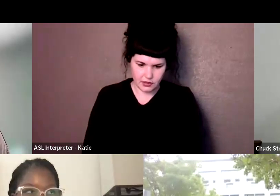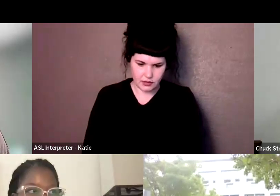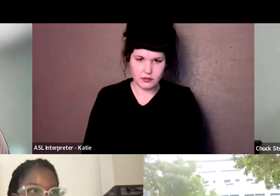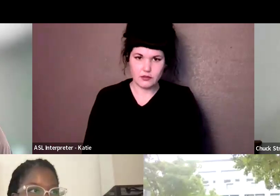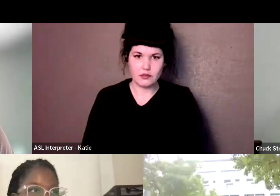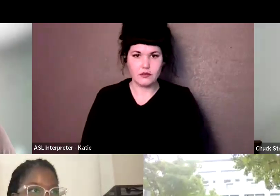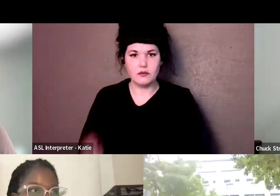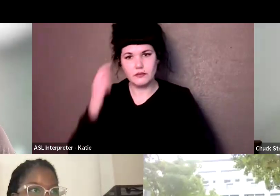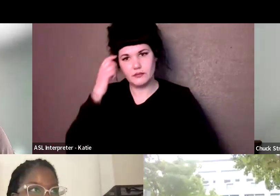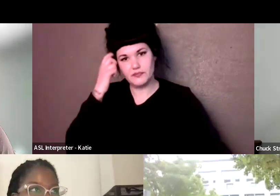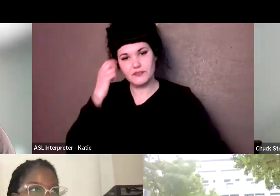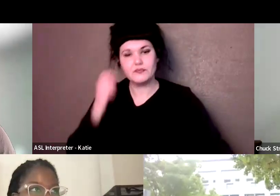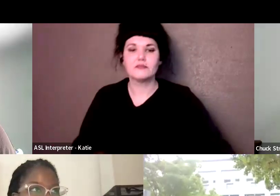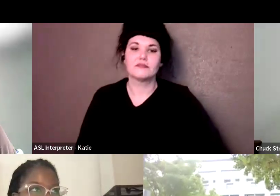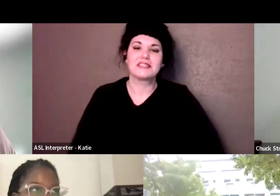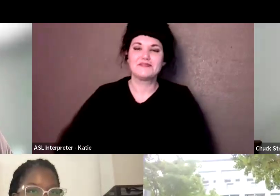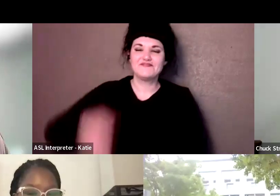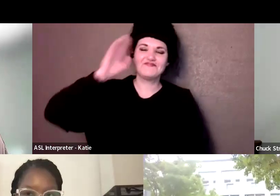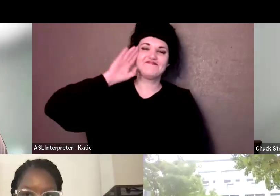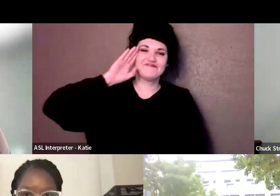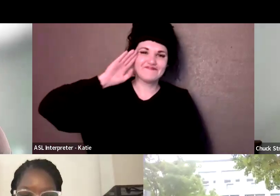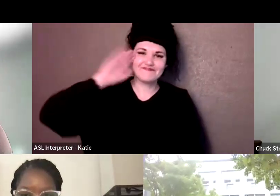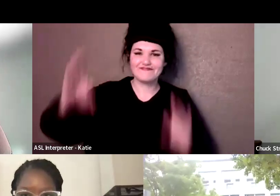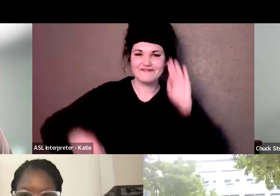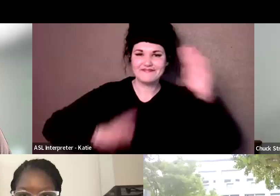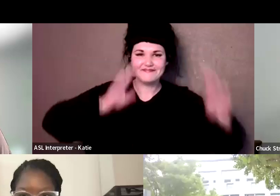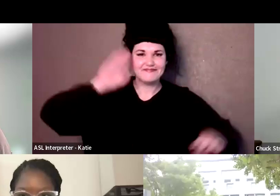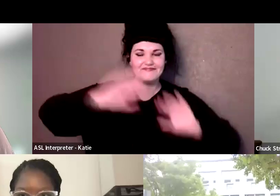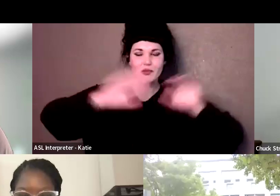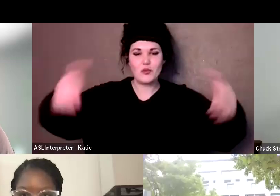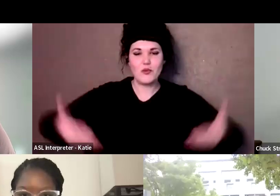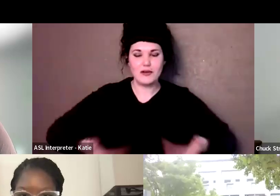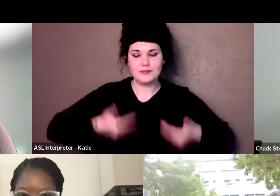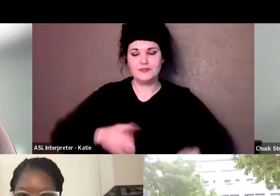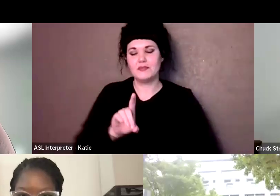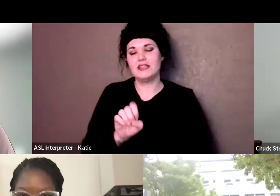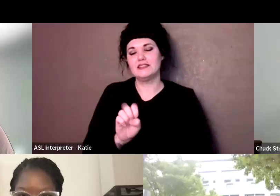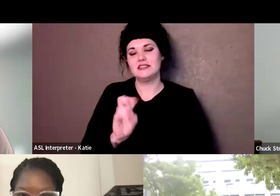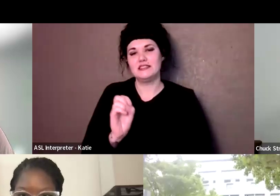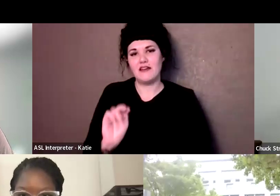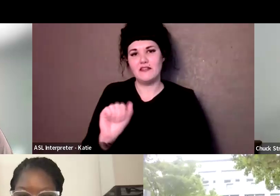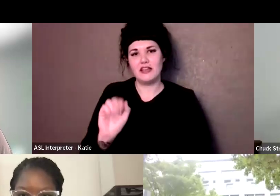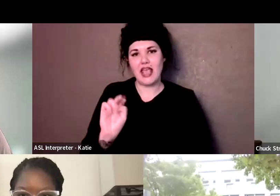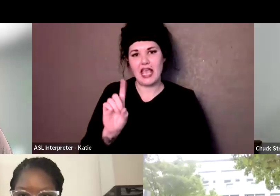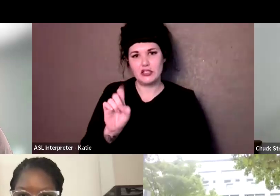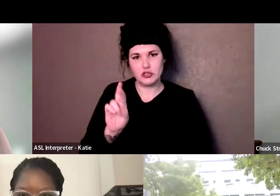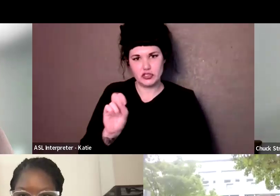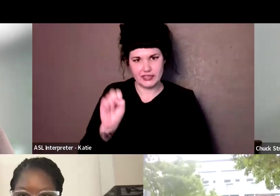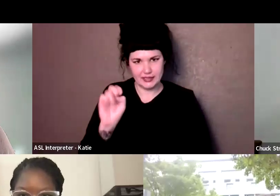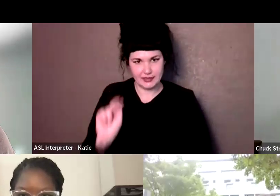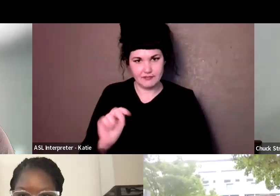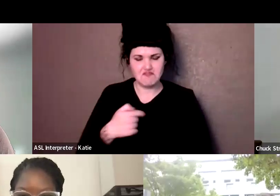Hello and welcome! My name is Devon Anderson and I am the engagement coordinator here at